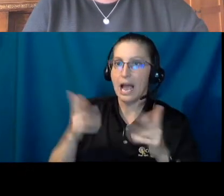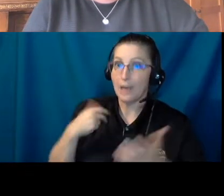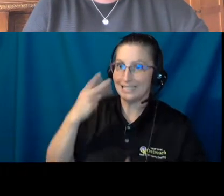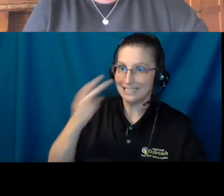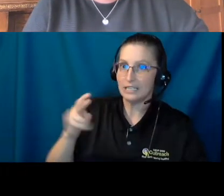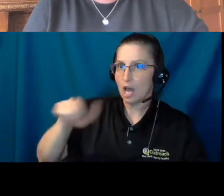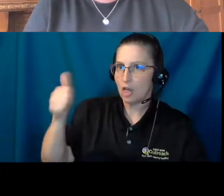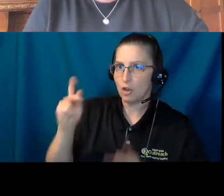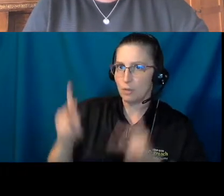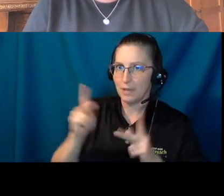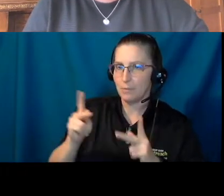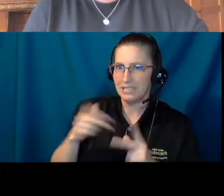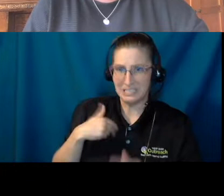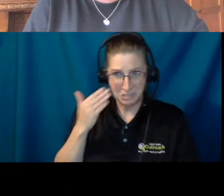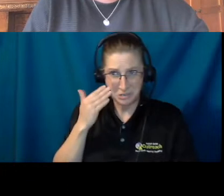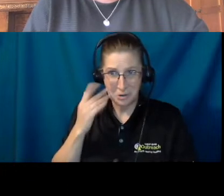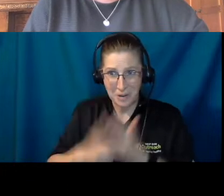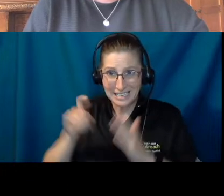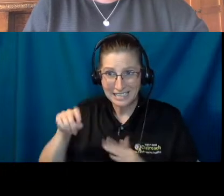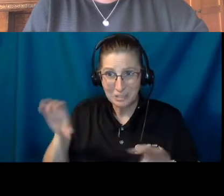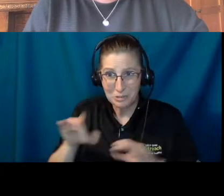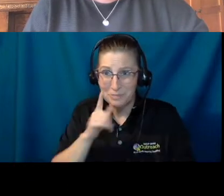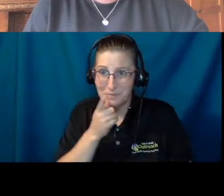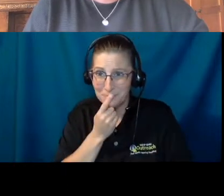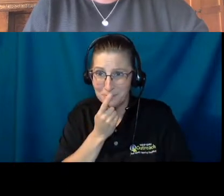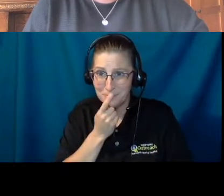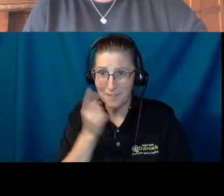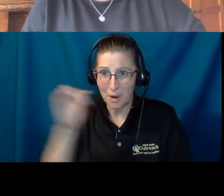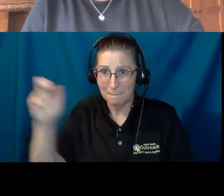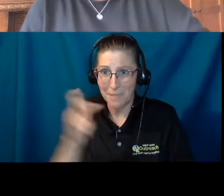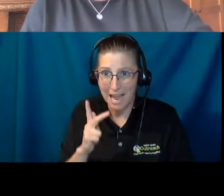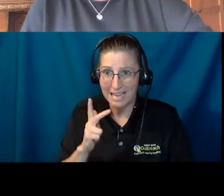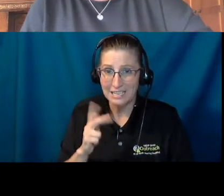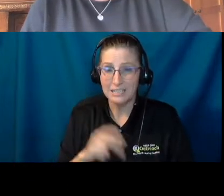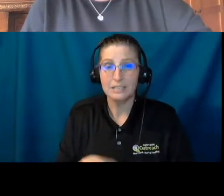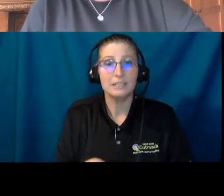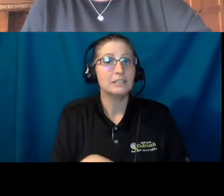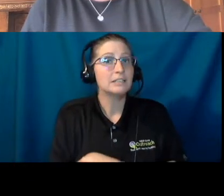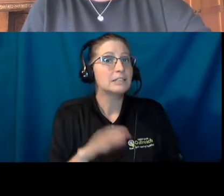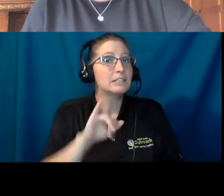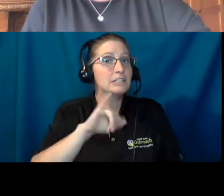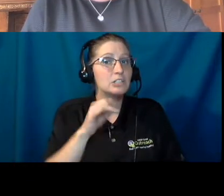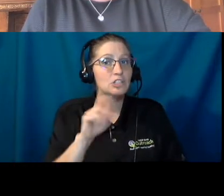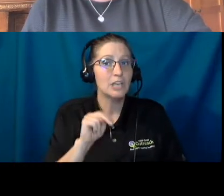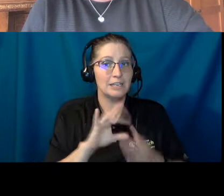people so do you know what I do for that to get them back? Jen Gettelman: If you press escape maybe